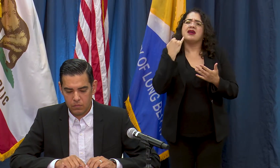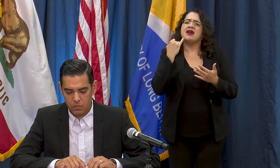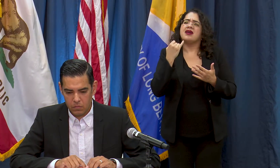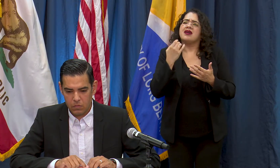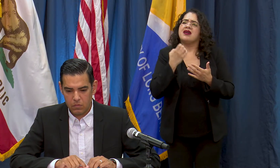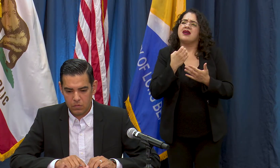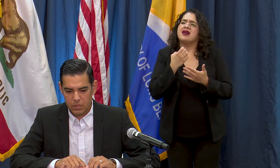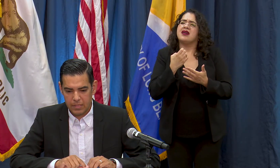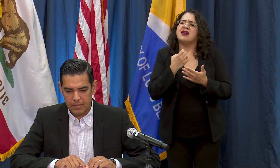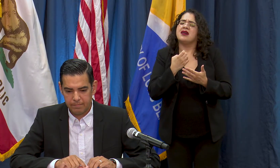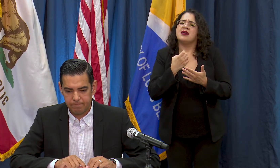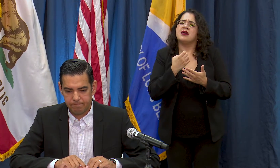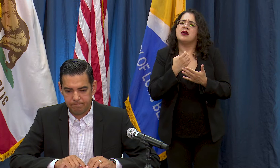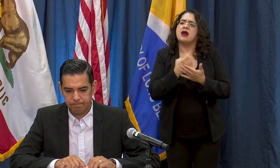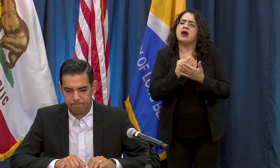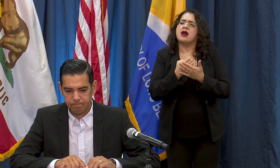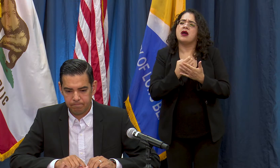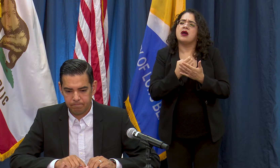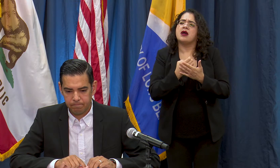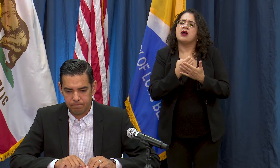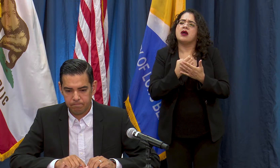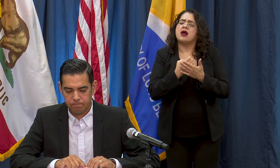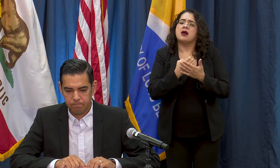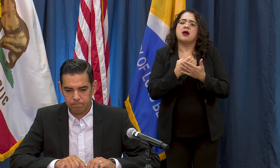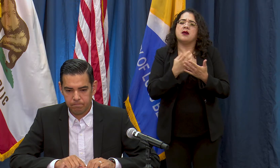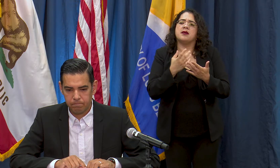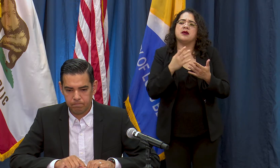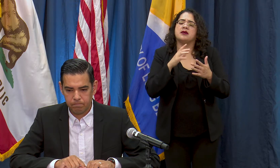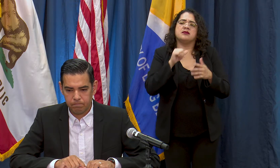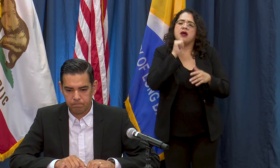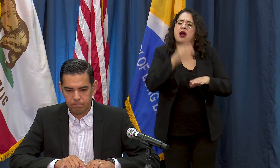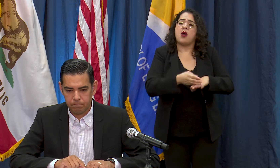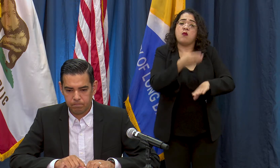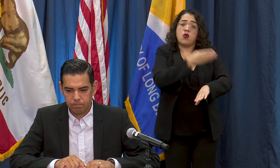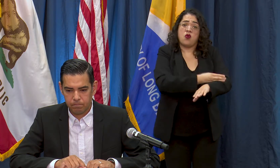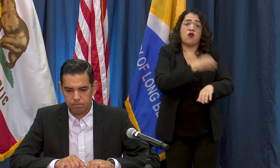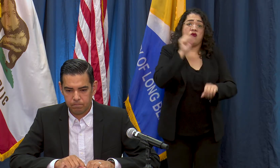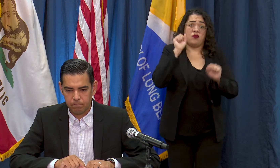the city look to find more federal or state dollars to possibly extend this